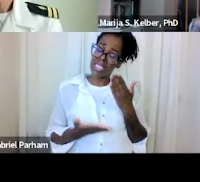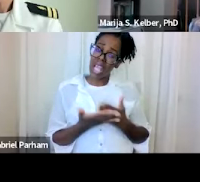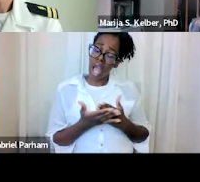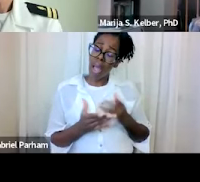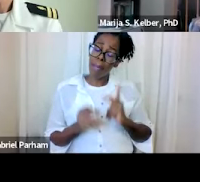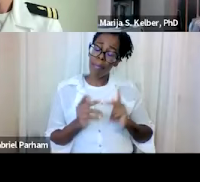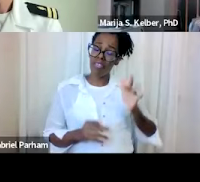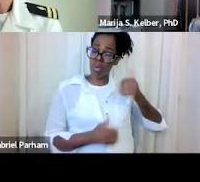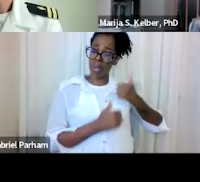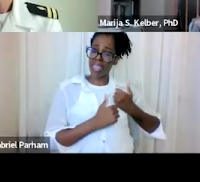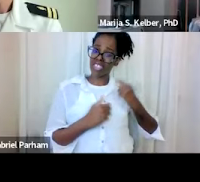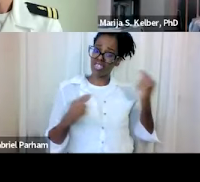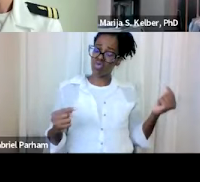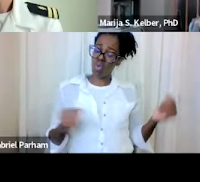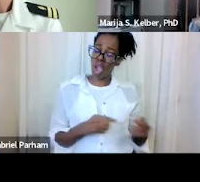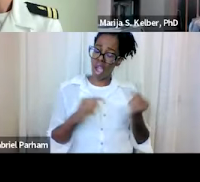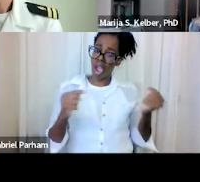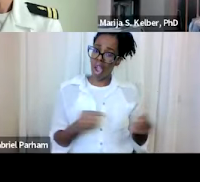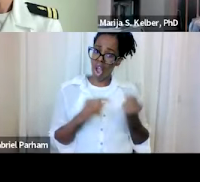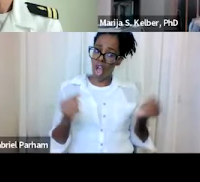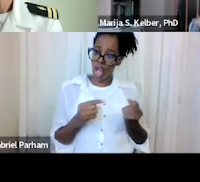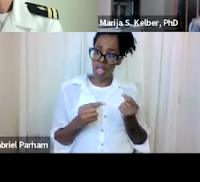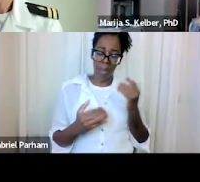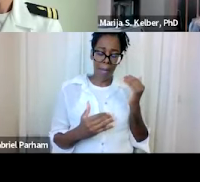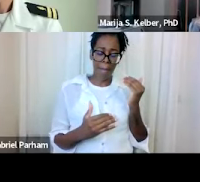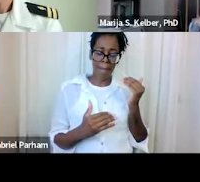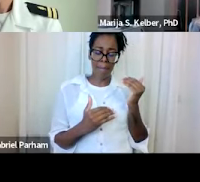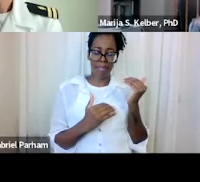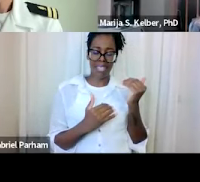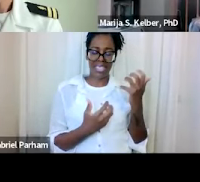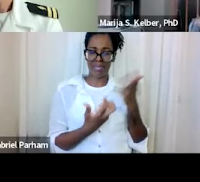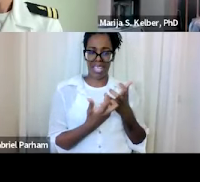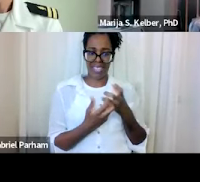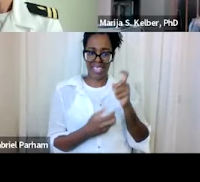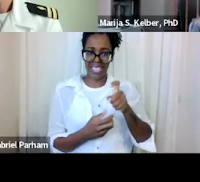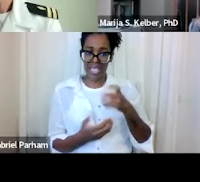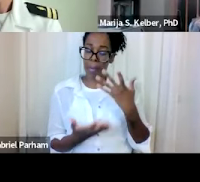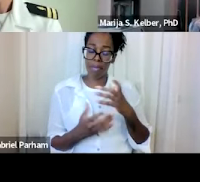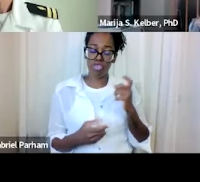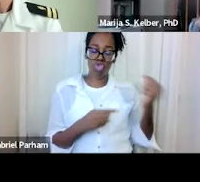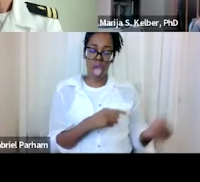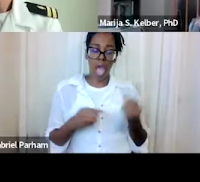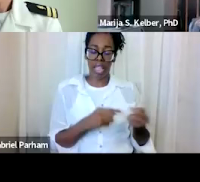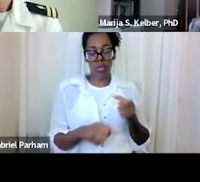meeting those basic needs. And if they are struggling with things like housing insecurity or employment insecurity,